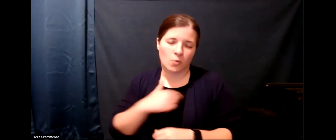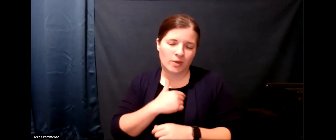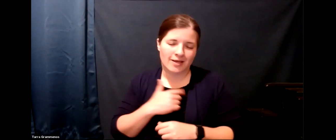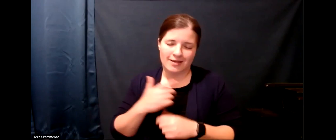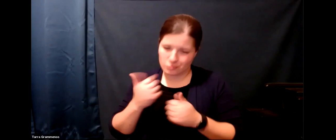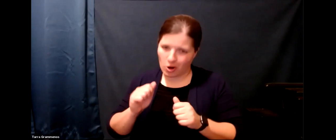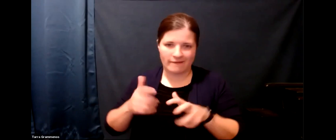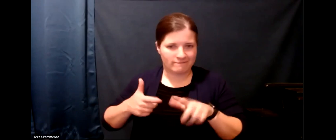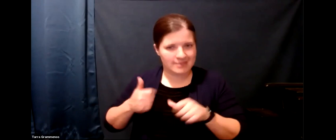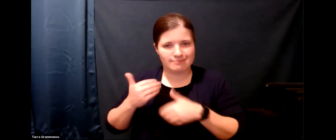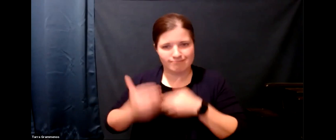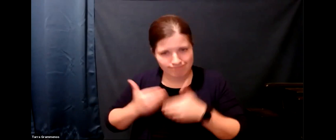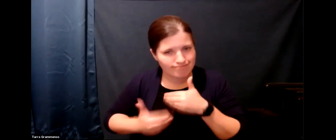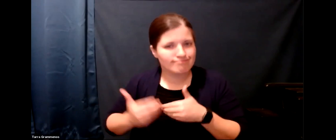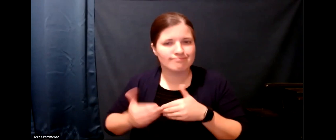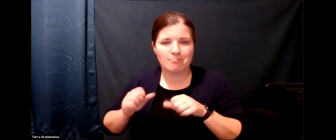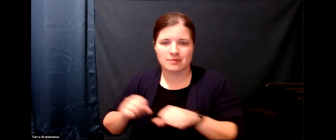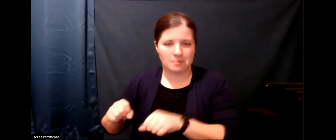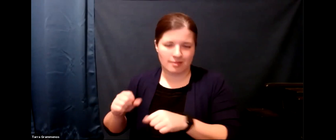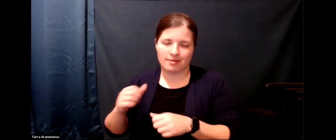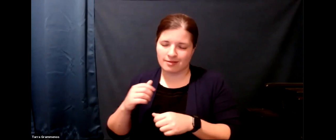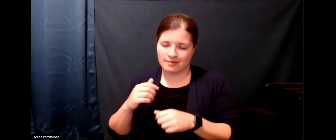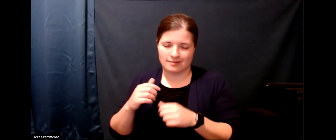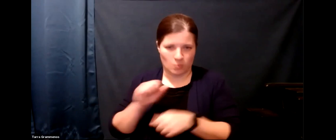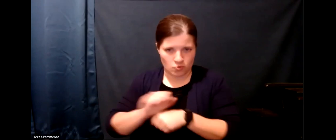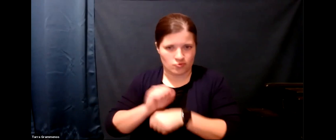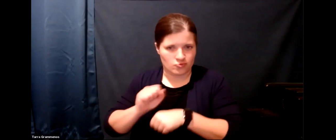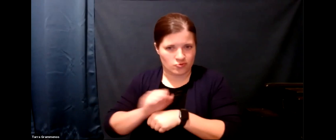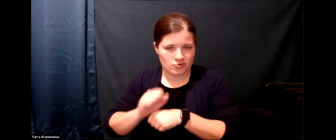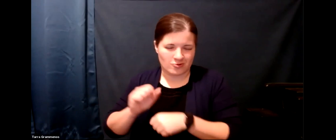If there is especially very little time left in the process for you.